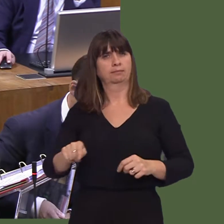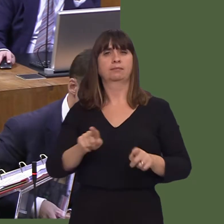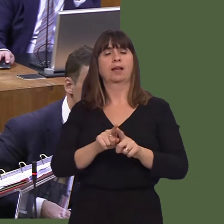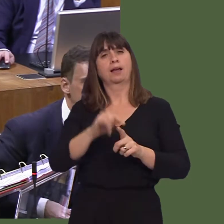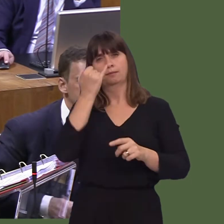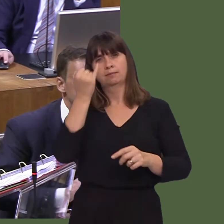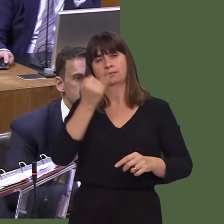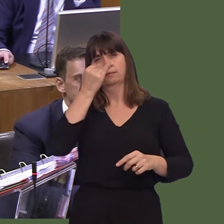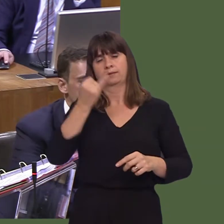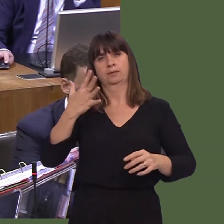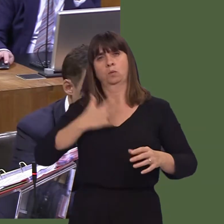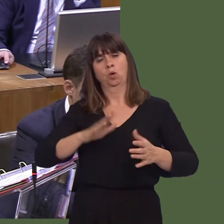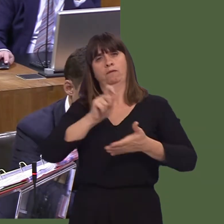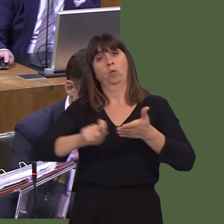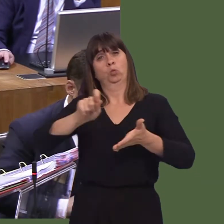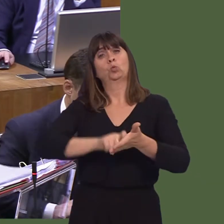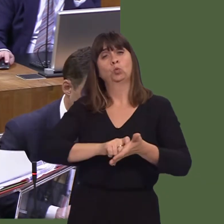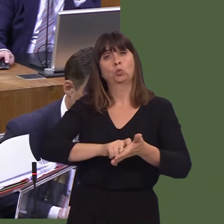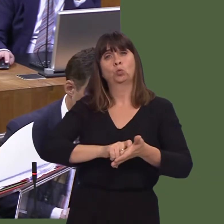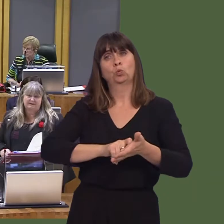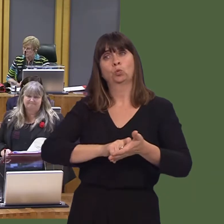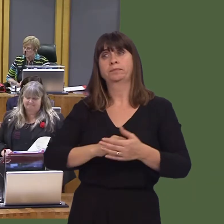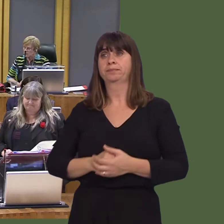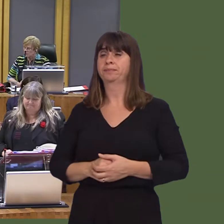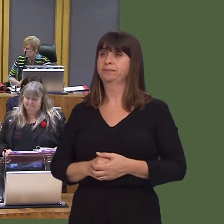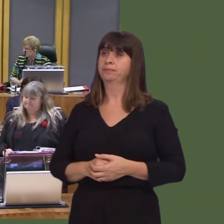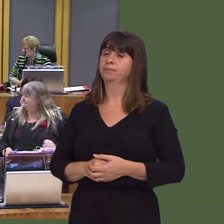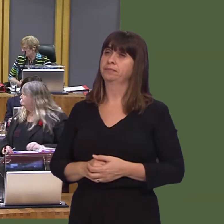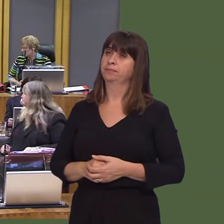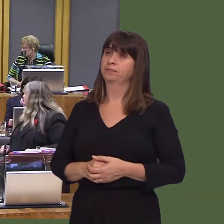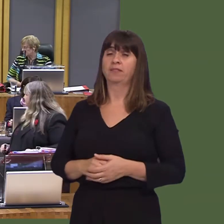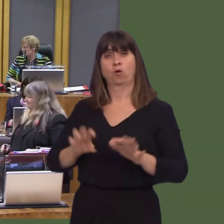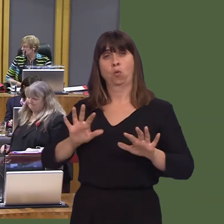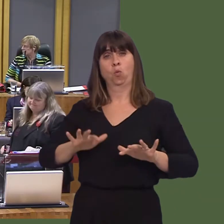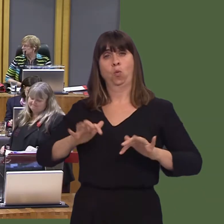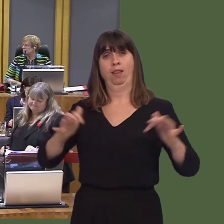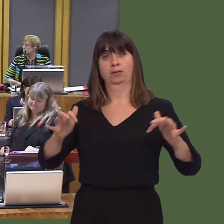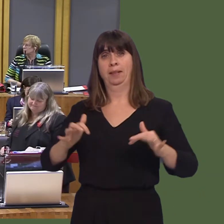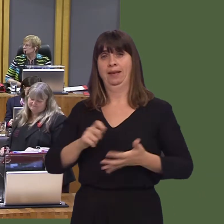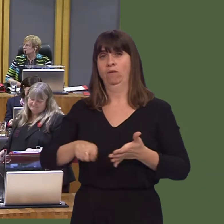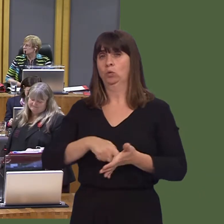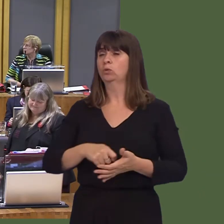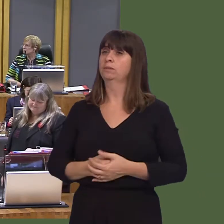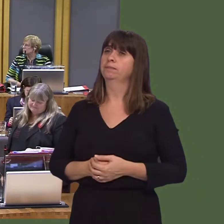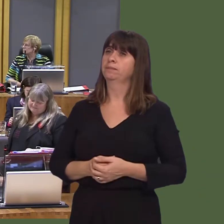the Assembly Commission to extend voting rights to these young people for the Assembly. Julie Morgan AM: I thank the leader of the house for that response.